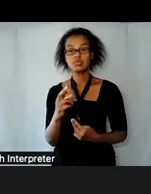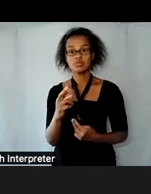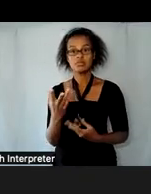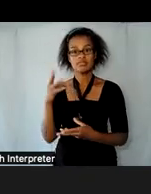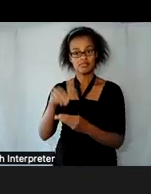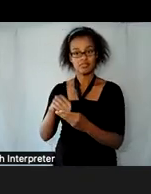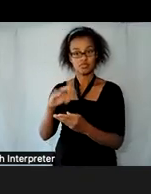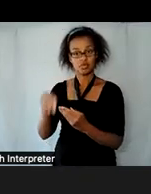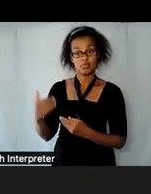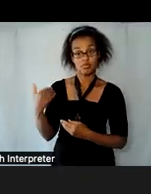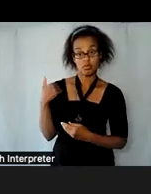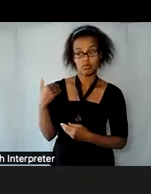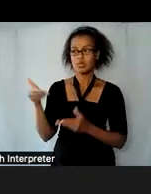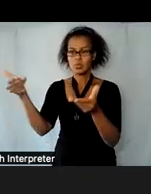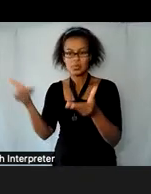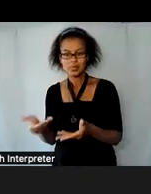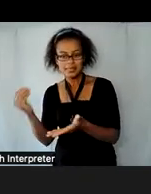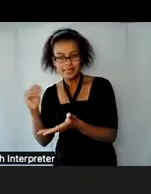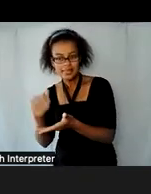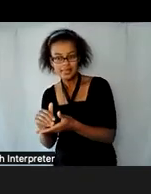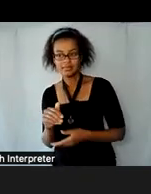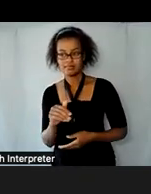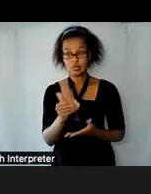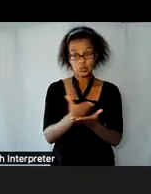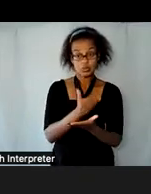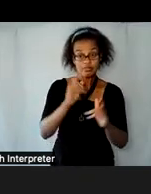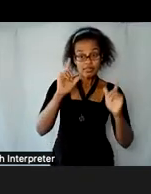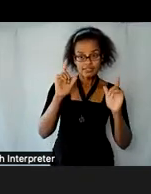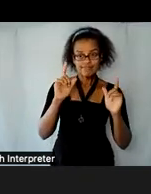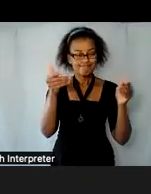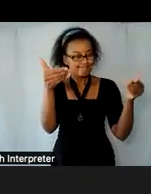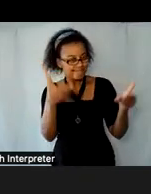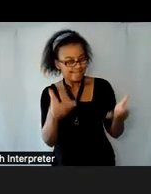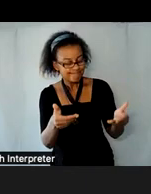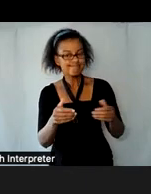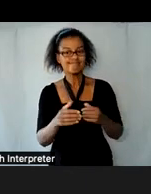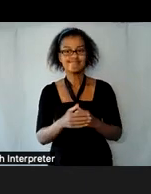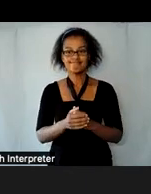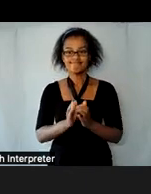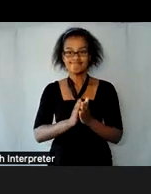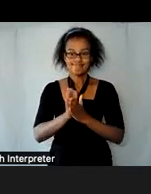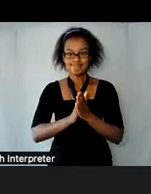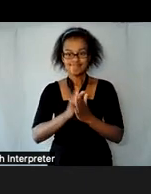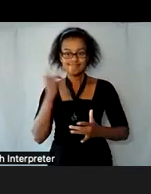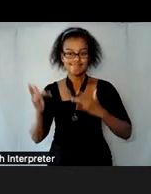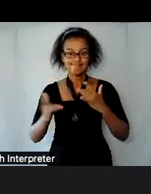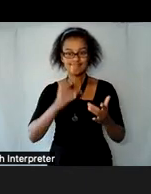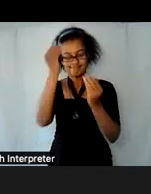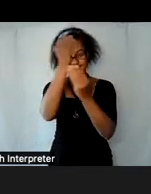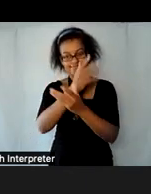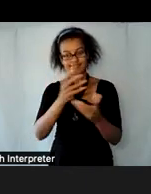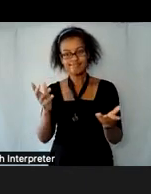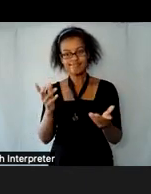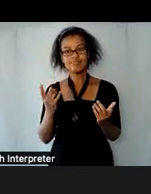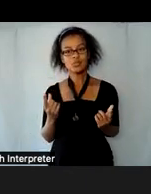For those of you who are new welcome here today, I'm really excited to tell you about about what we do to help support.